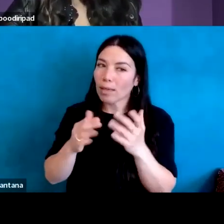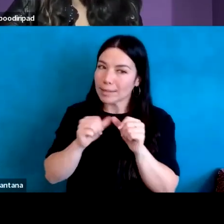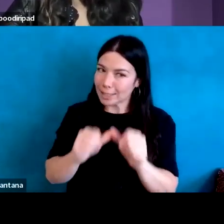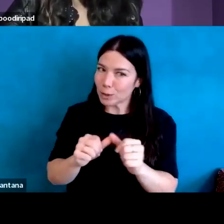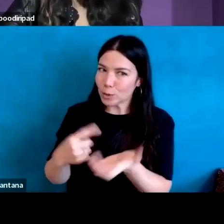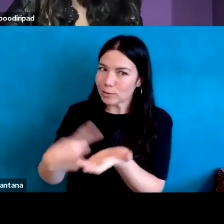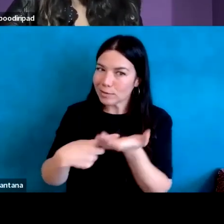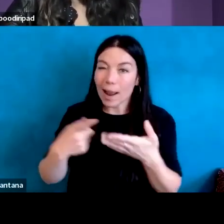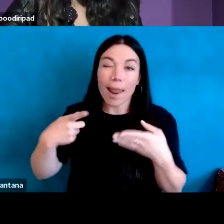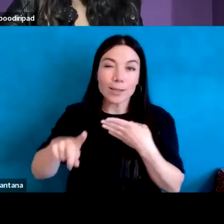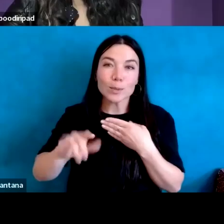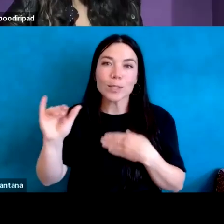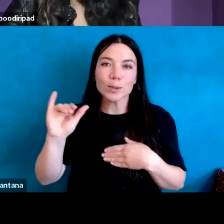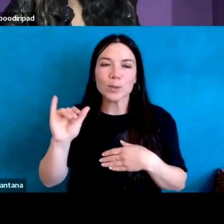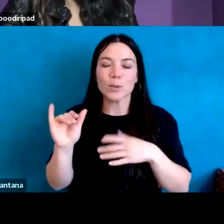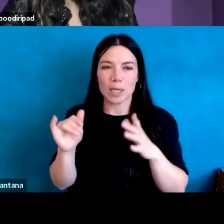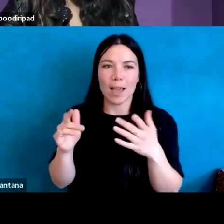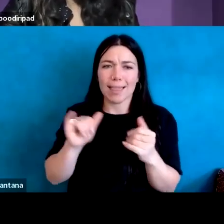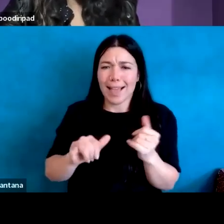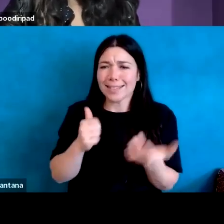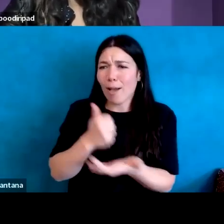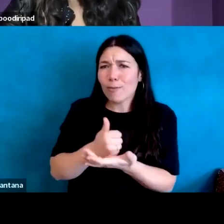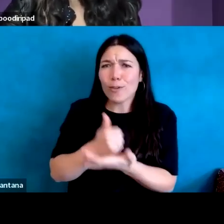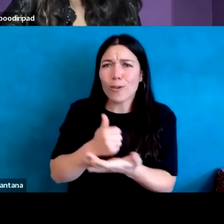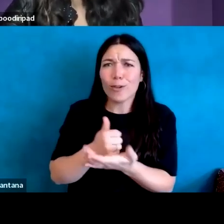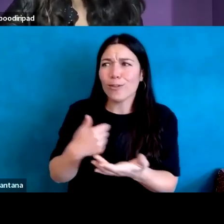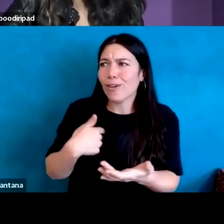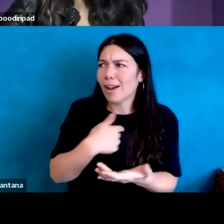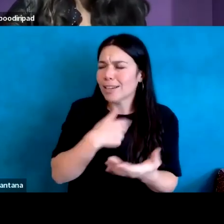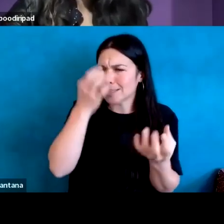I think that's really helpful way to think about as we think about how to move beyond that.